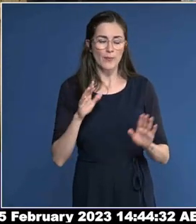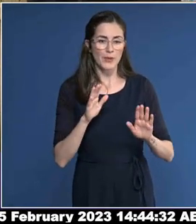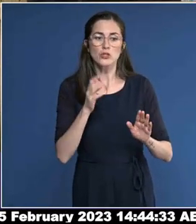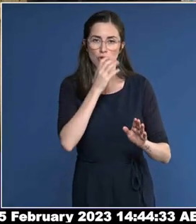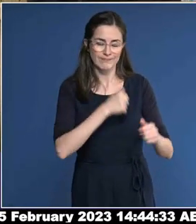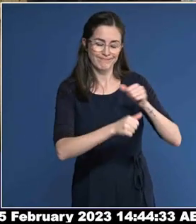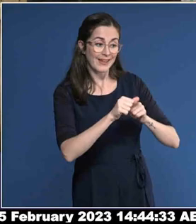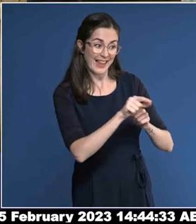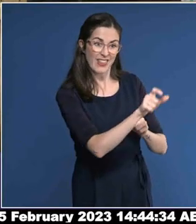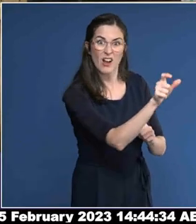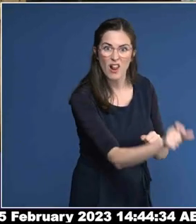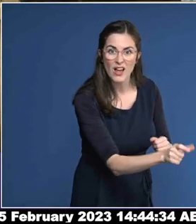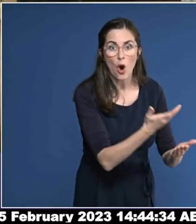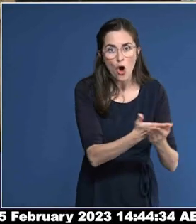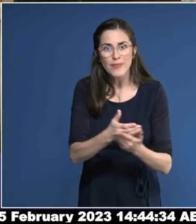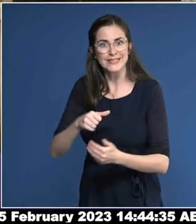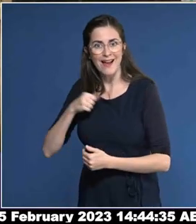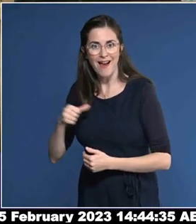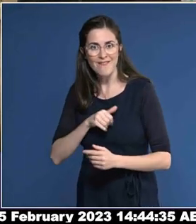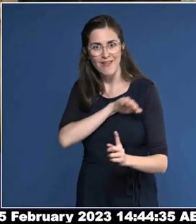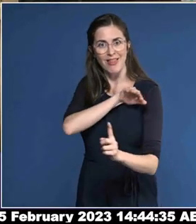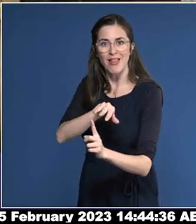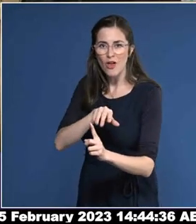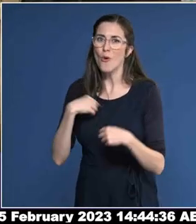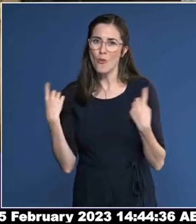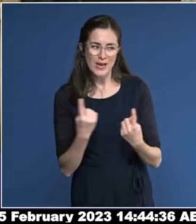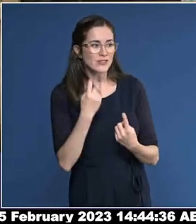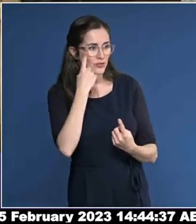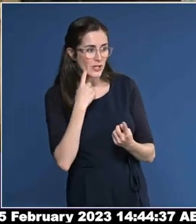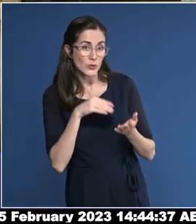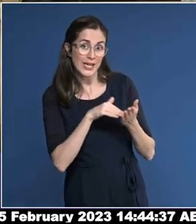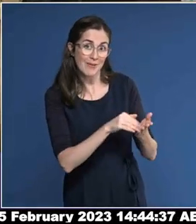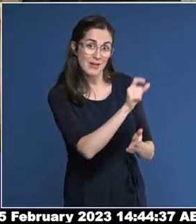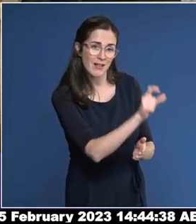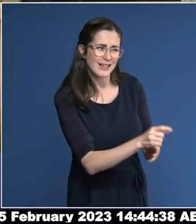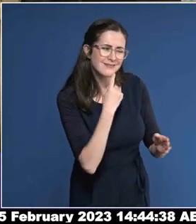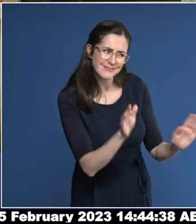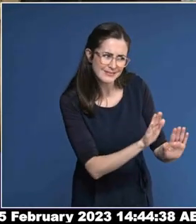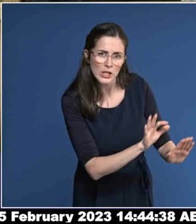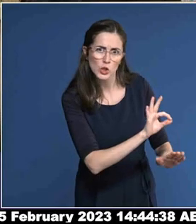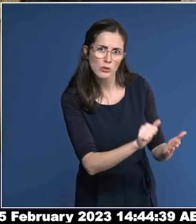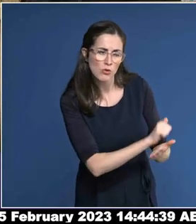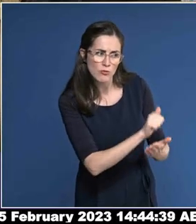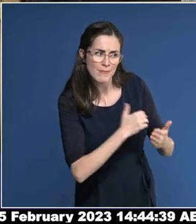absolutely then look towards supporting the staff and supporting the individual in terms of what would the behavioural strategies be.